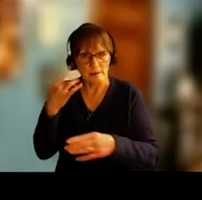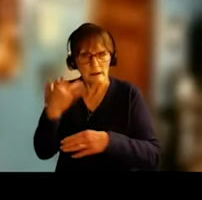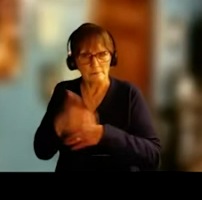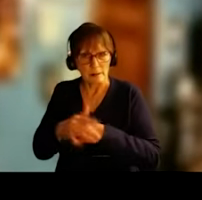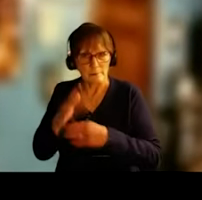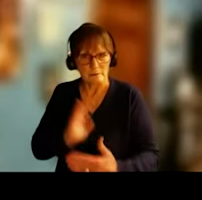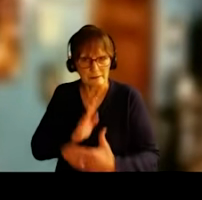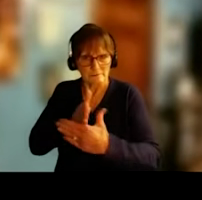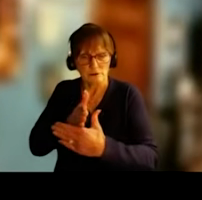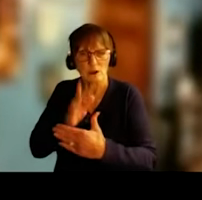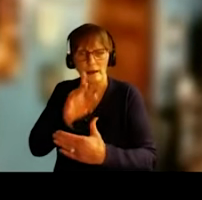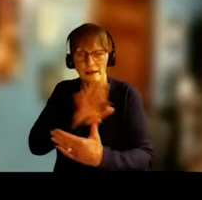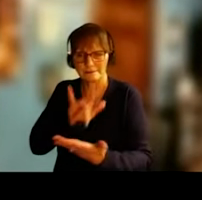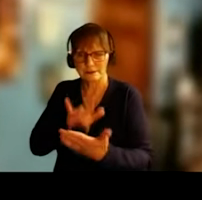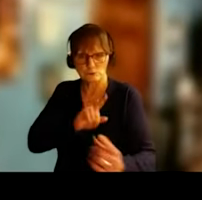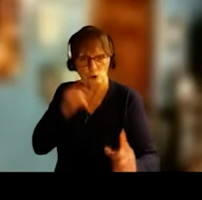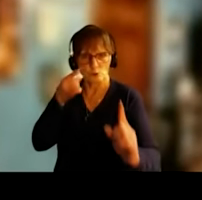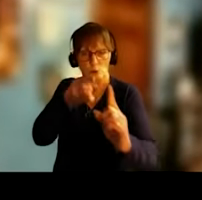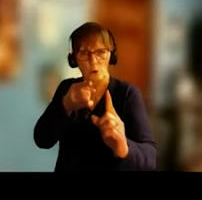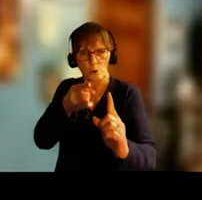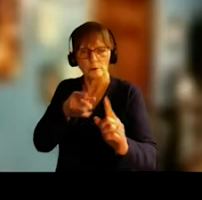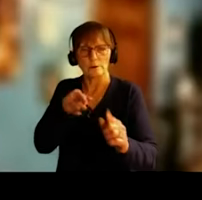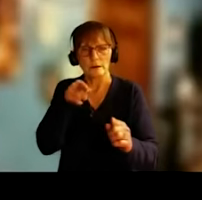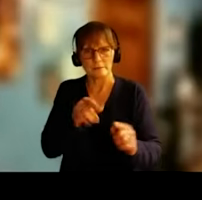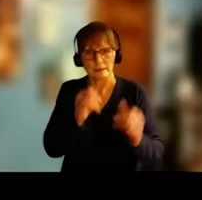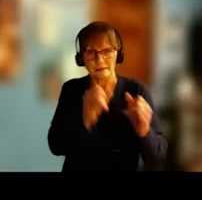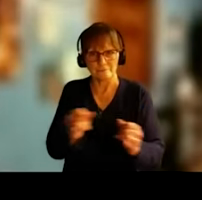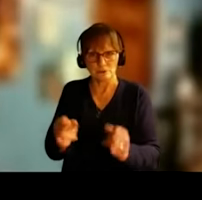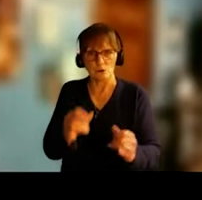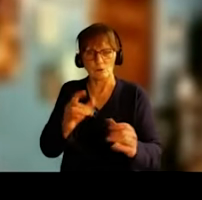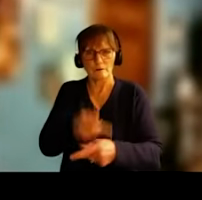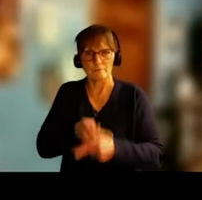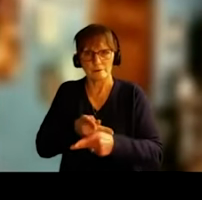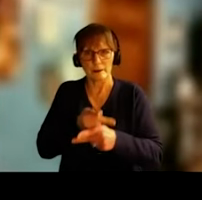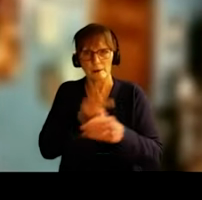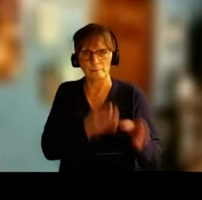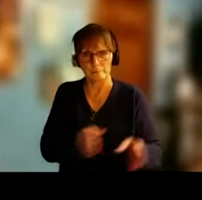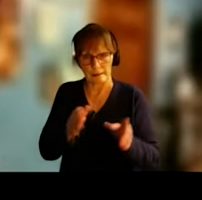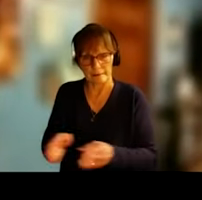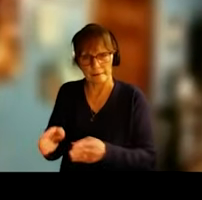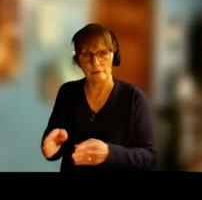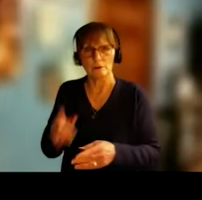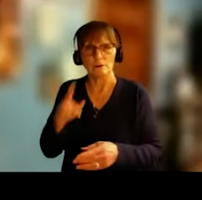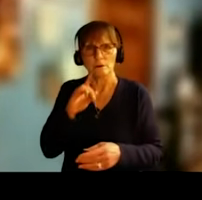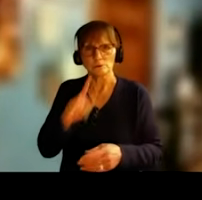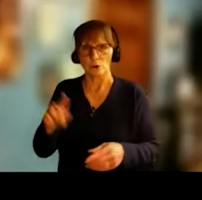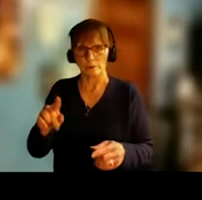and centers the goal of the individual in care planning. So when we think of integrating harm reduction principles,